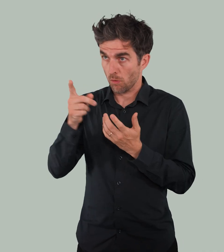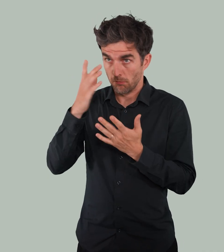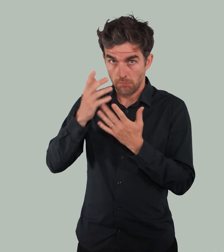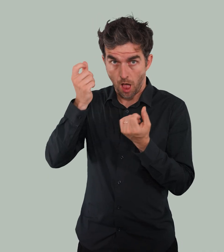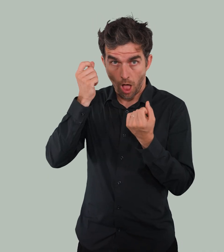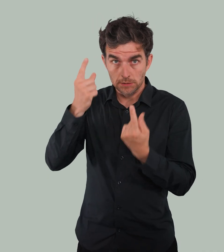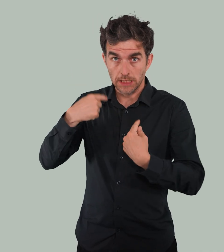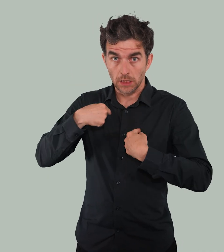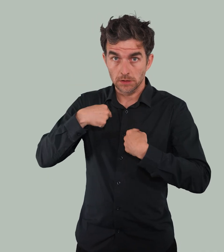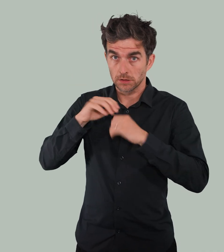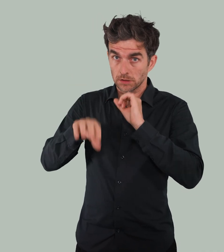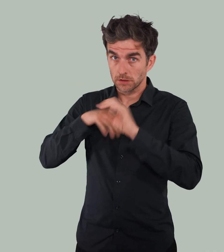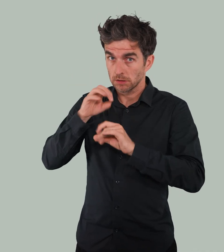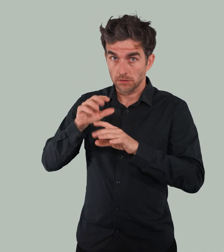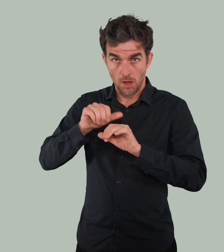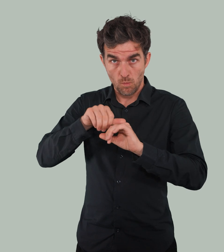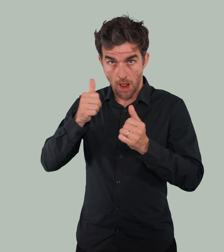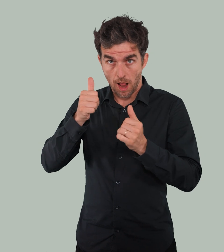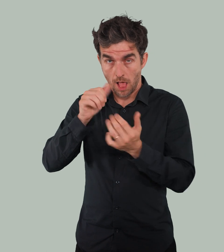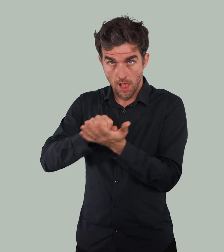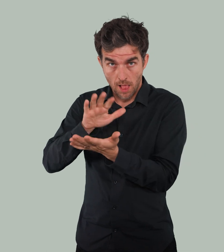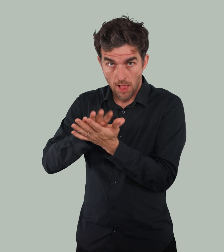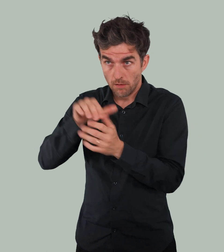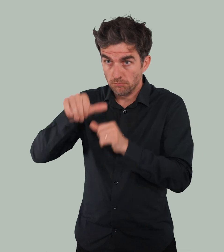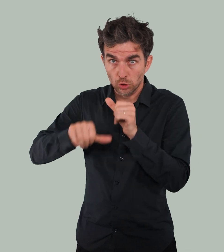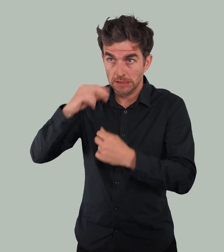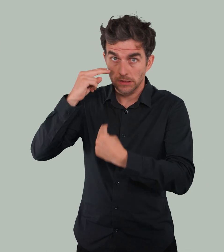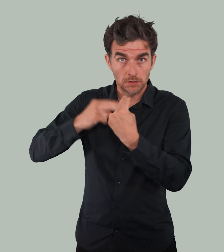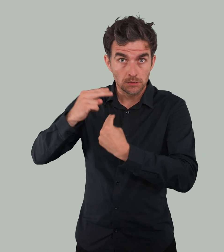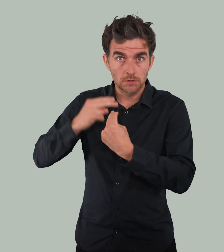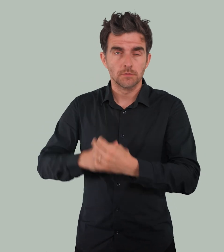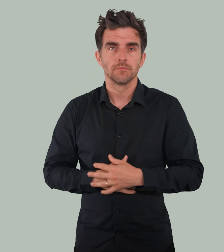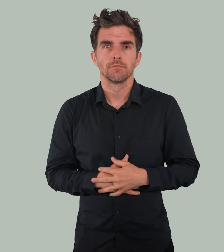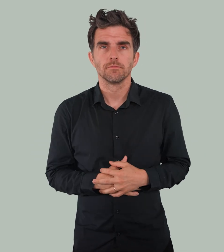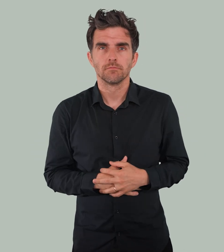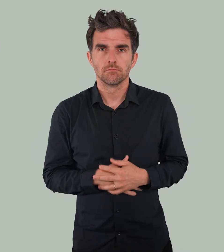how these conditions are understood and reflected within the assessment process.